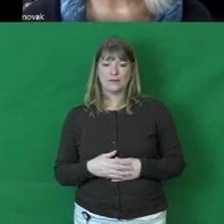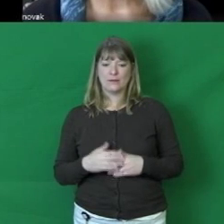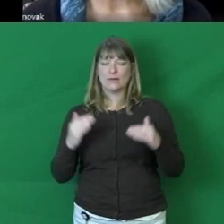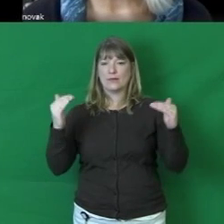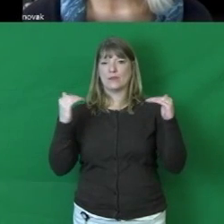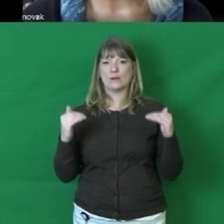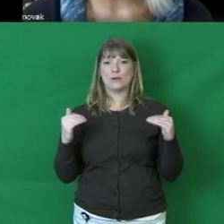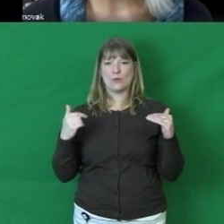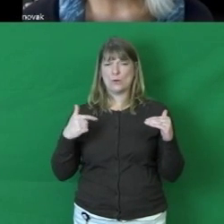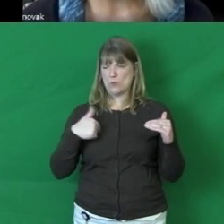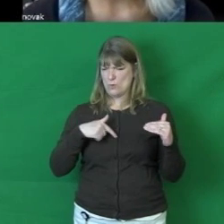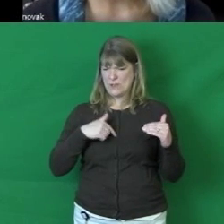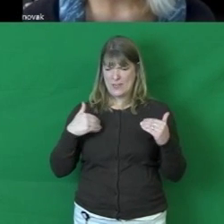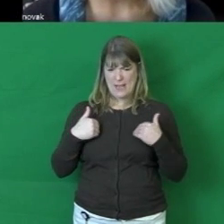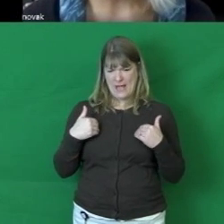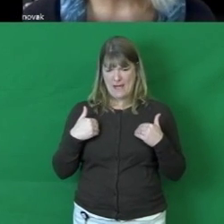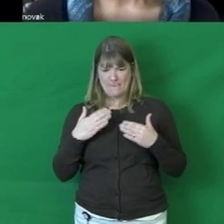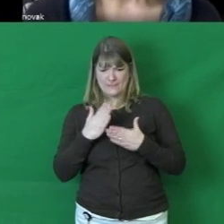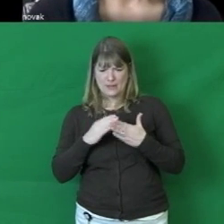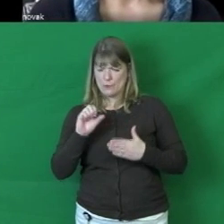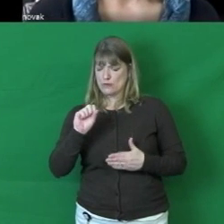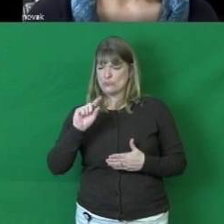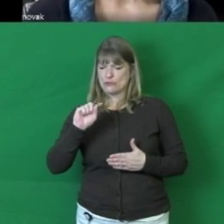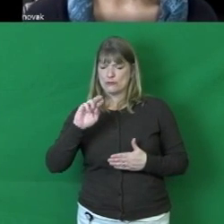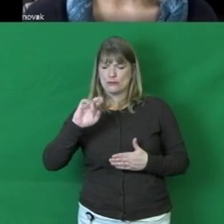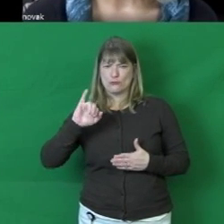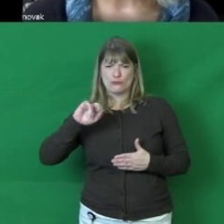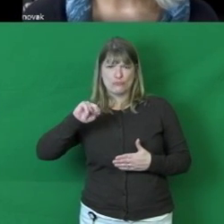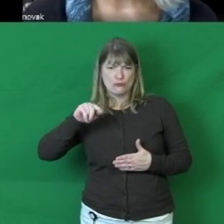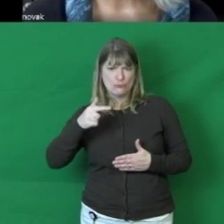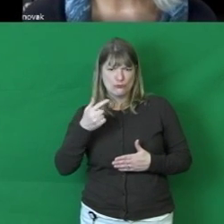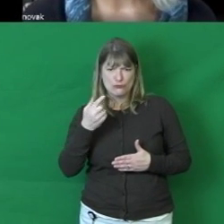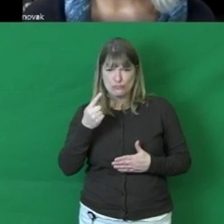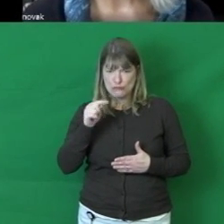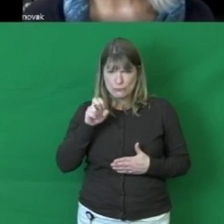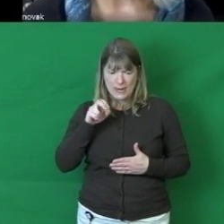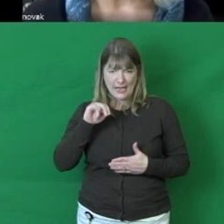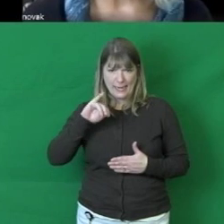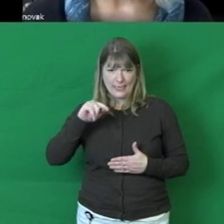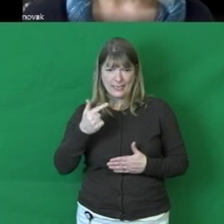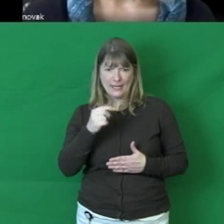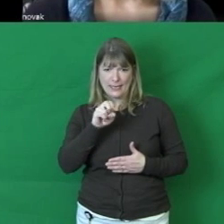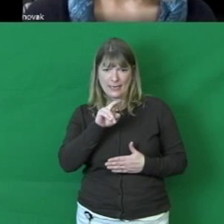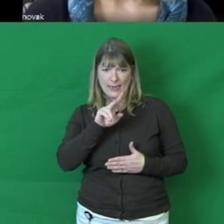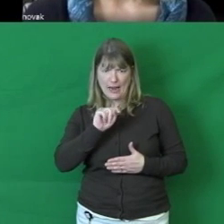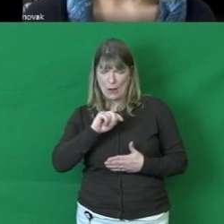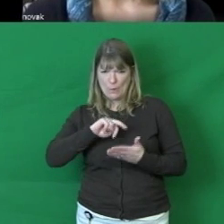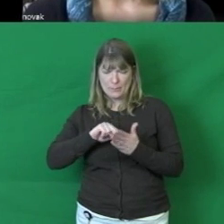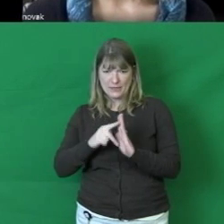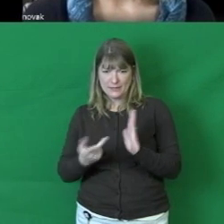"We've got some straightening out to do." It'd be an interesting conversation. What does "straightening out" mean?